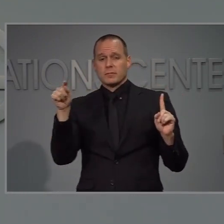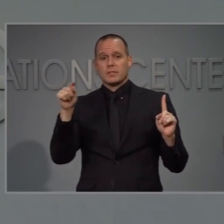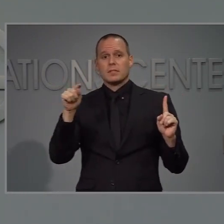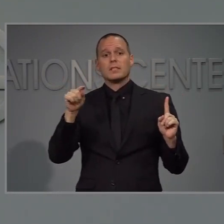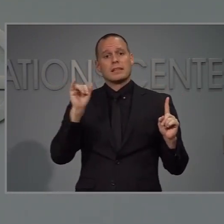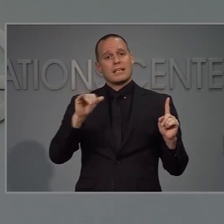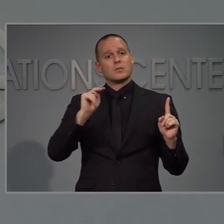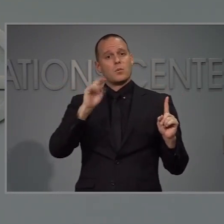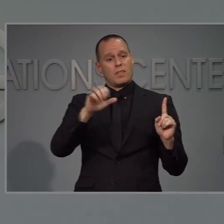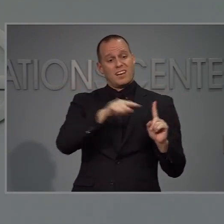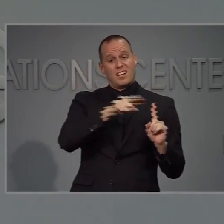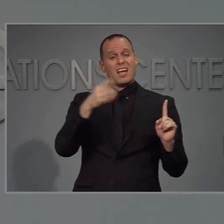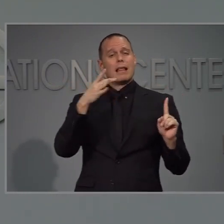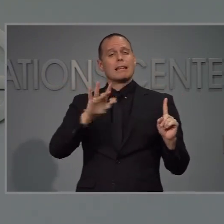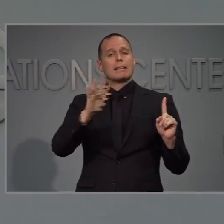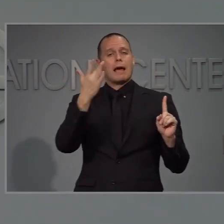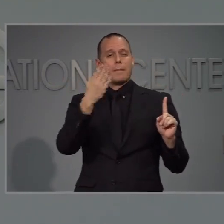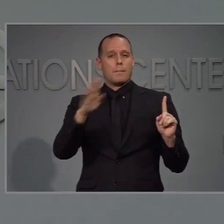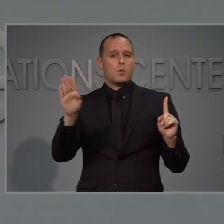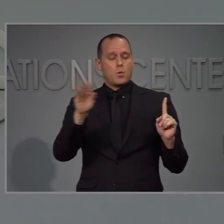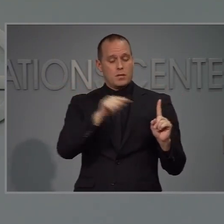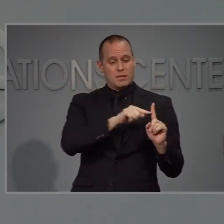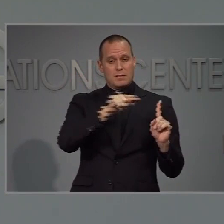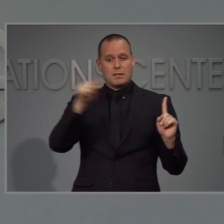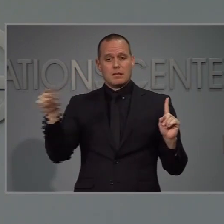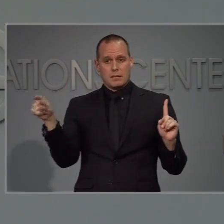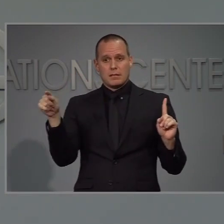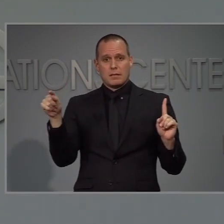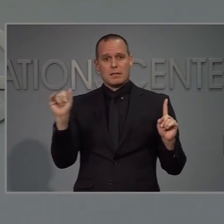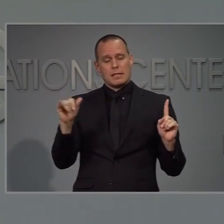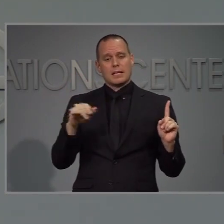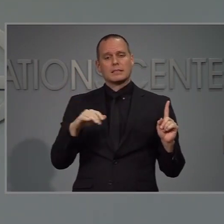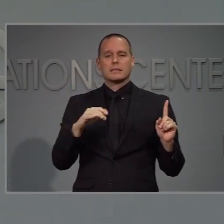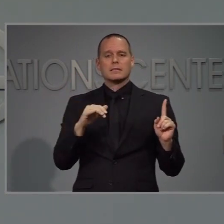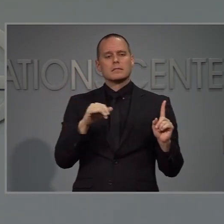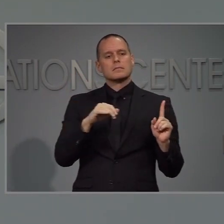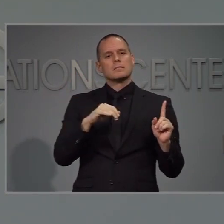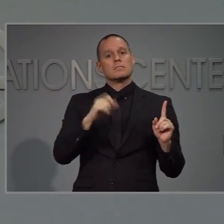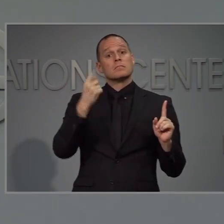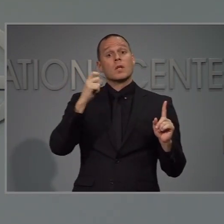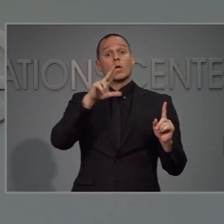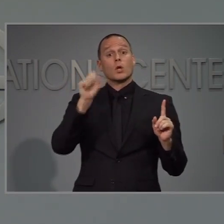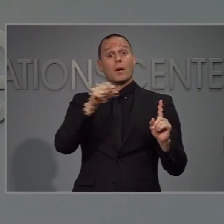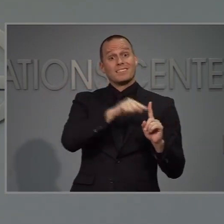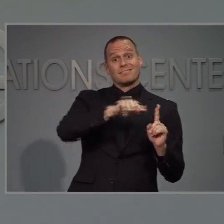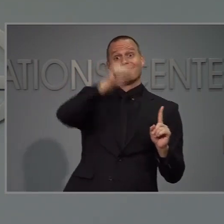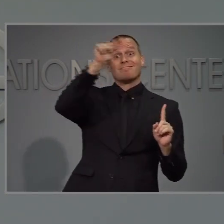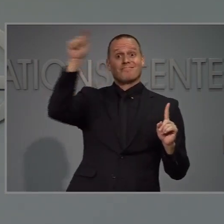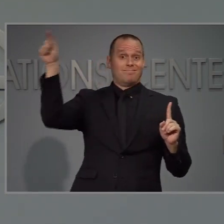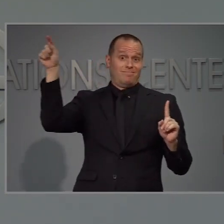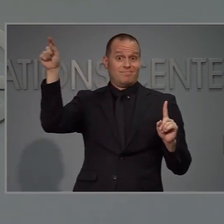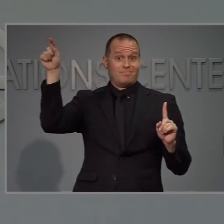WE HAVE. FLATTENED. IF YOU LOOK AT THE LIGHT BLUE LINE WHICH IS NORTH CAROLINA.